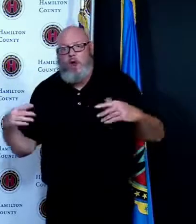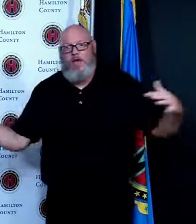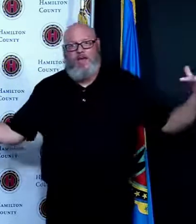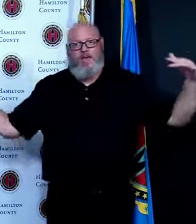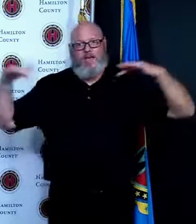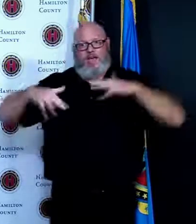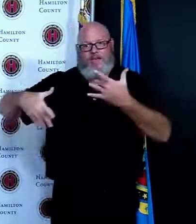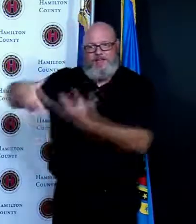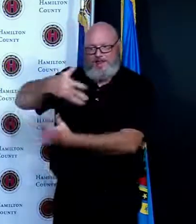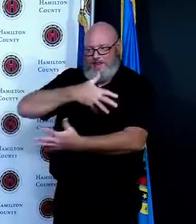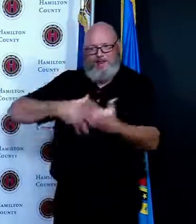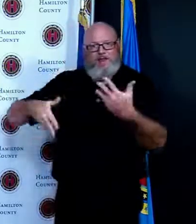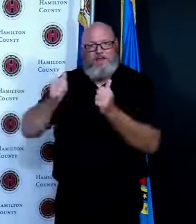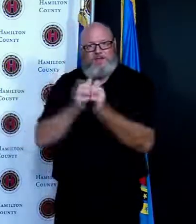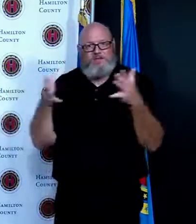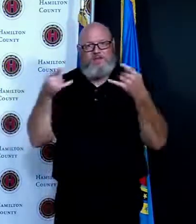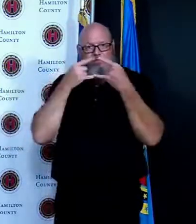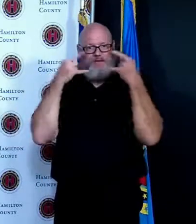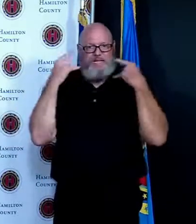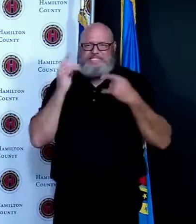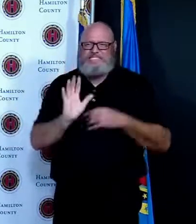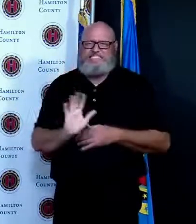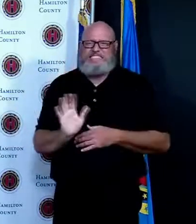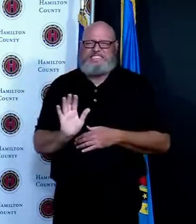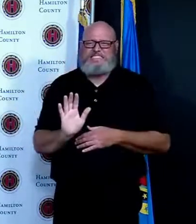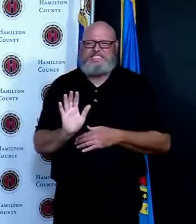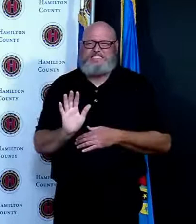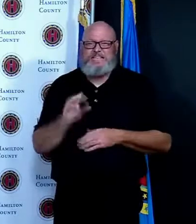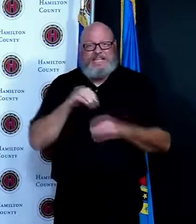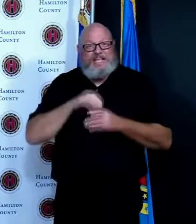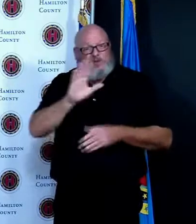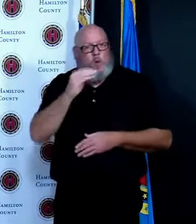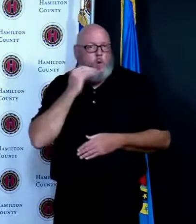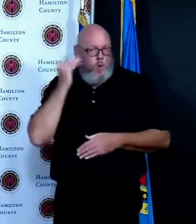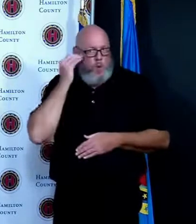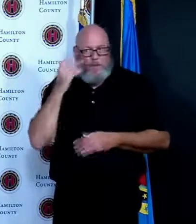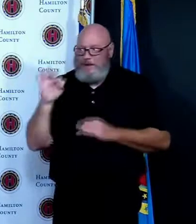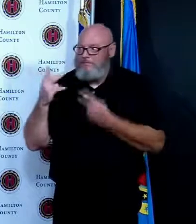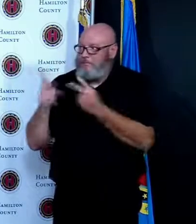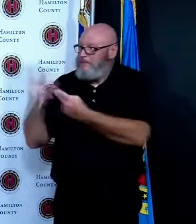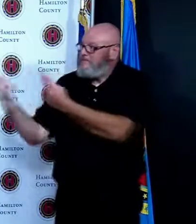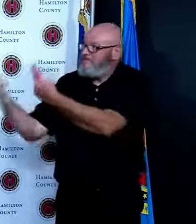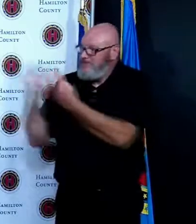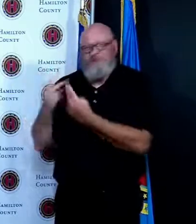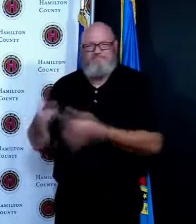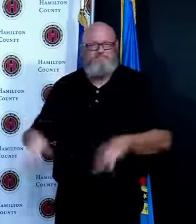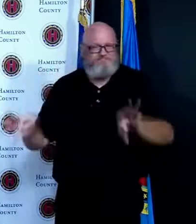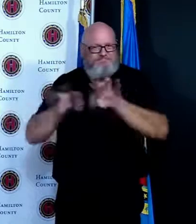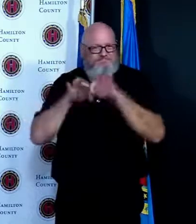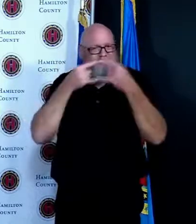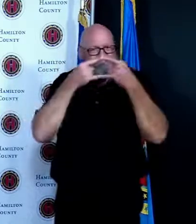their guard down not wearing the mask and getting near one another that's that's the problem right